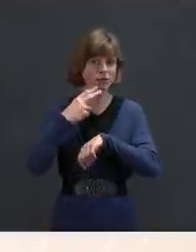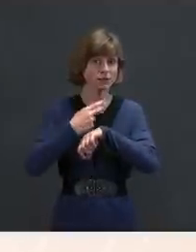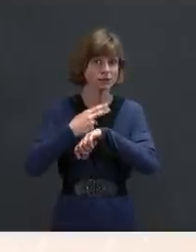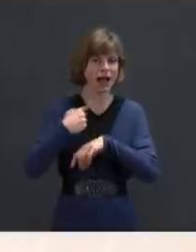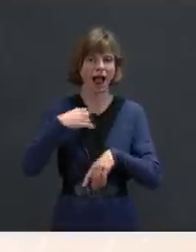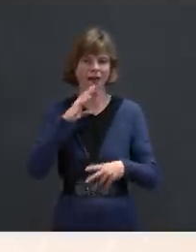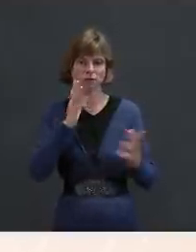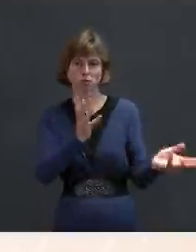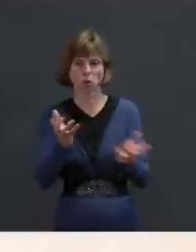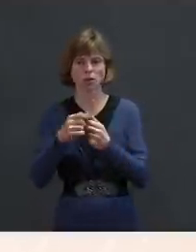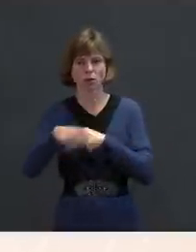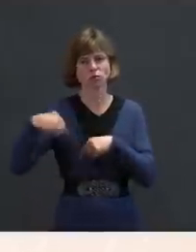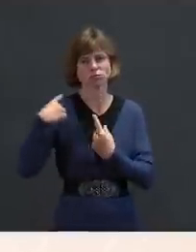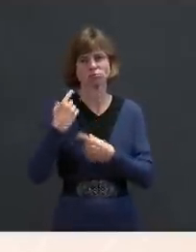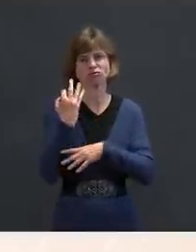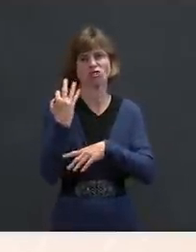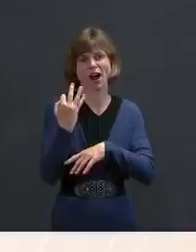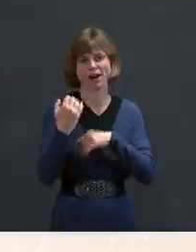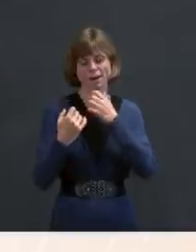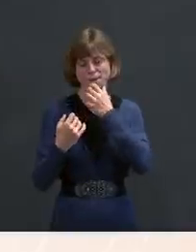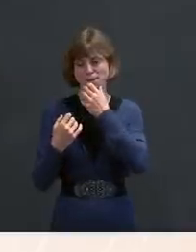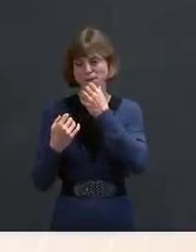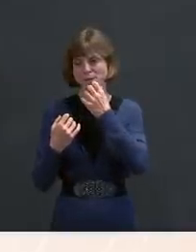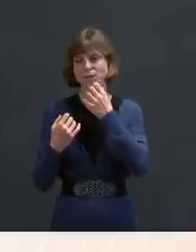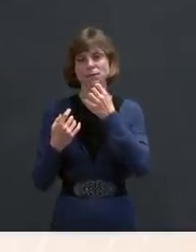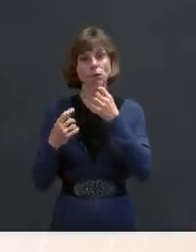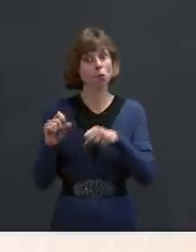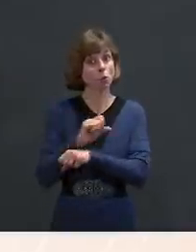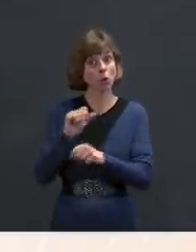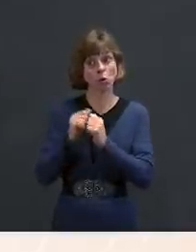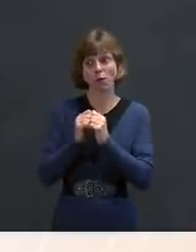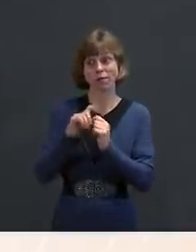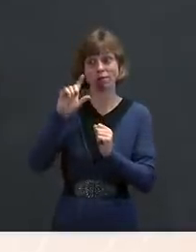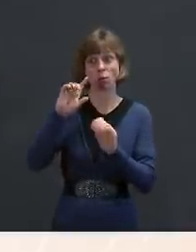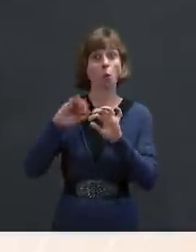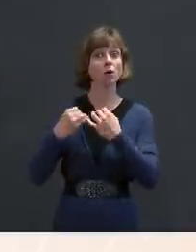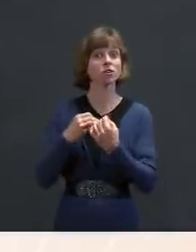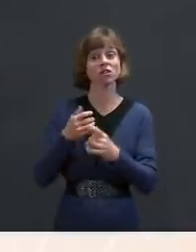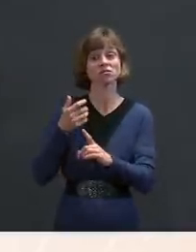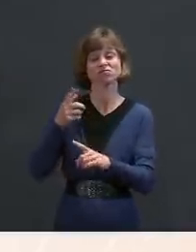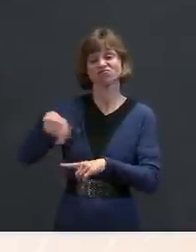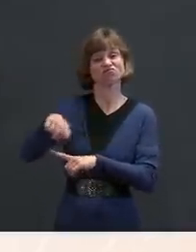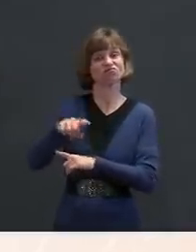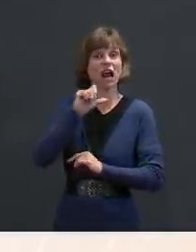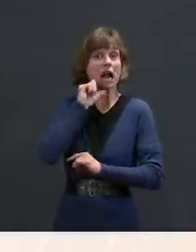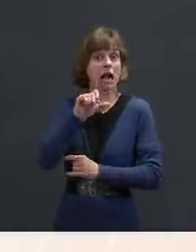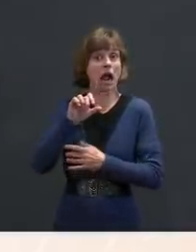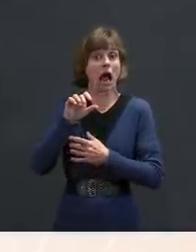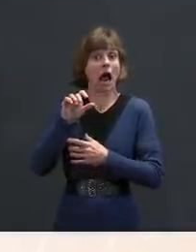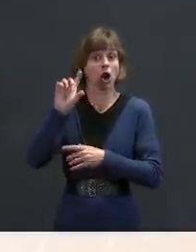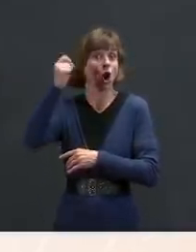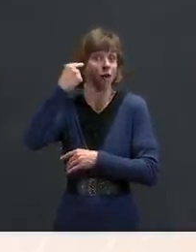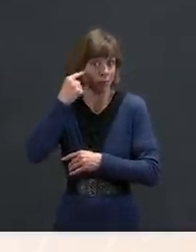We are doing it with non-governmental organizations, and we intend to and will shortly harness